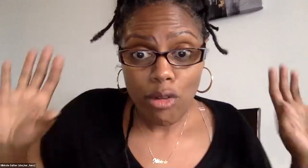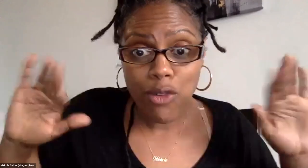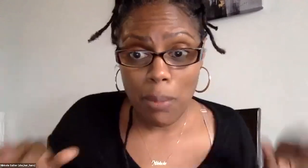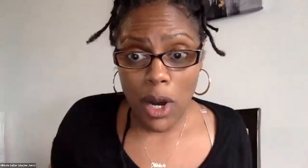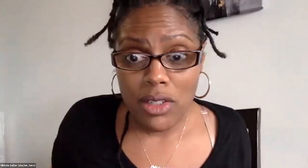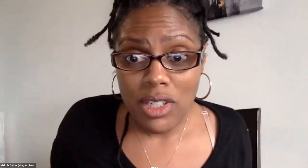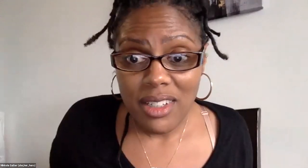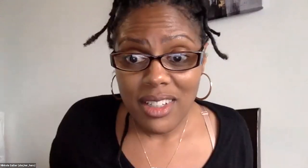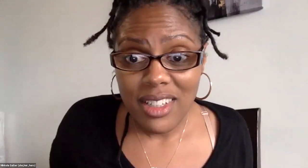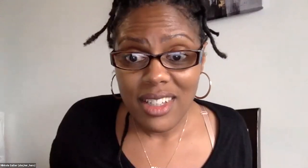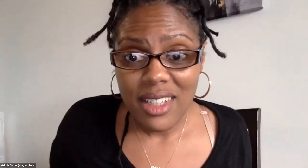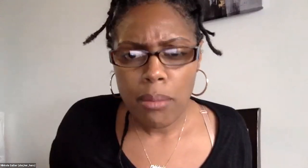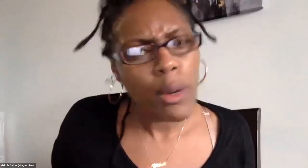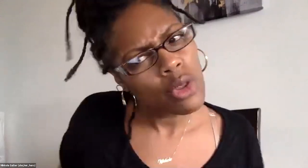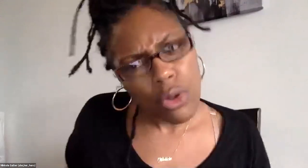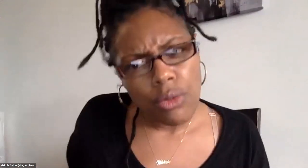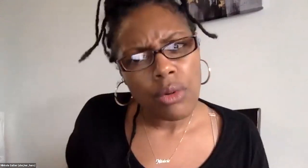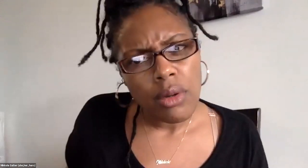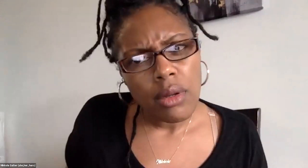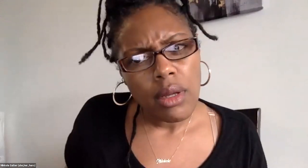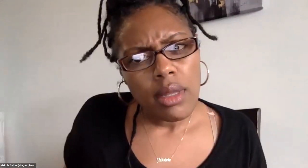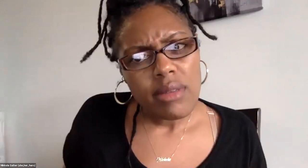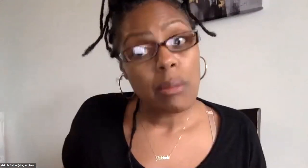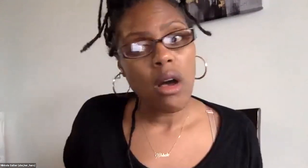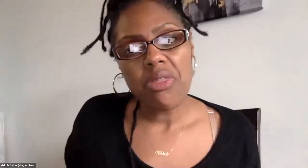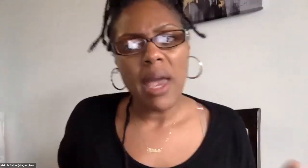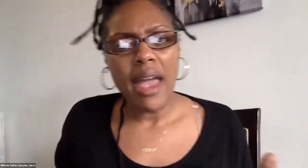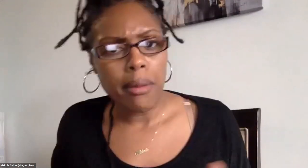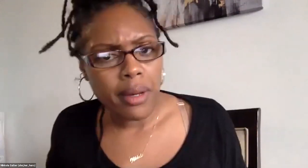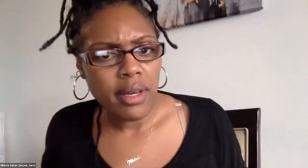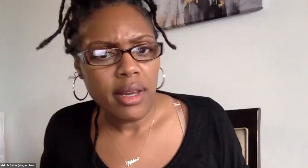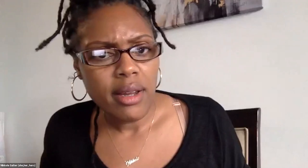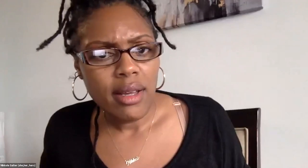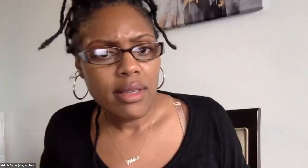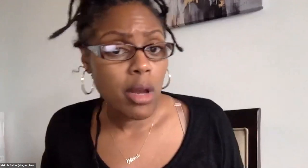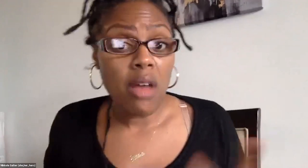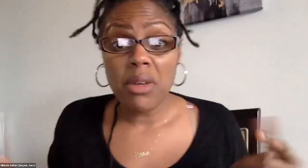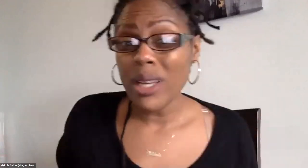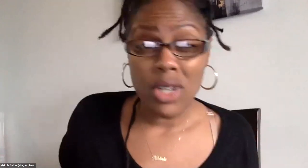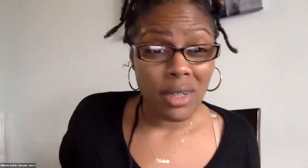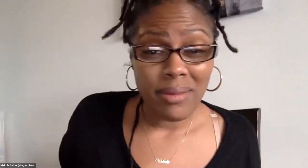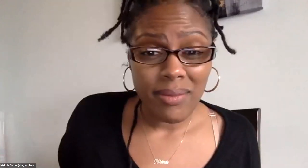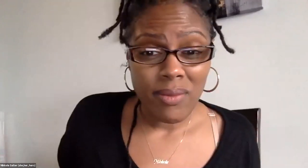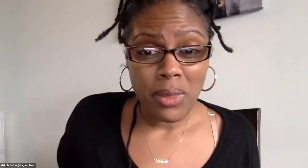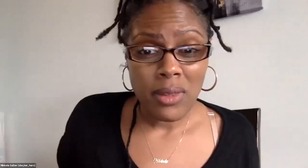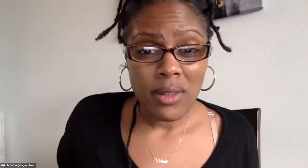fall apart, breakthrough. Some call them ebb, some call them winter.